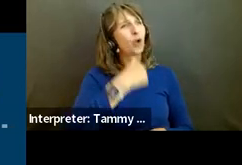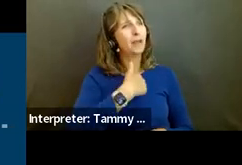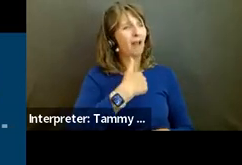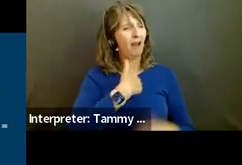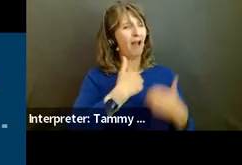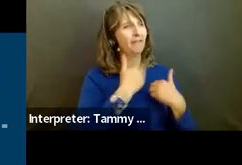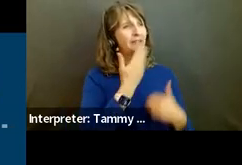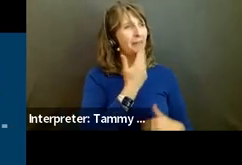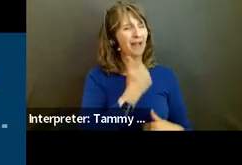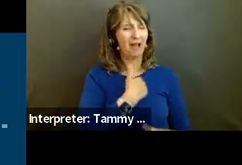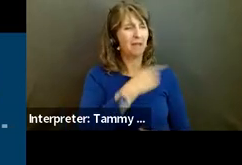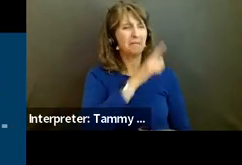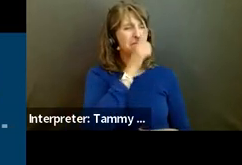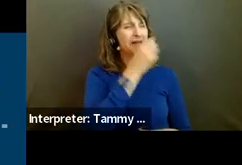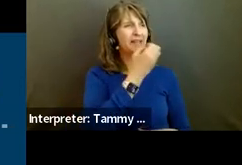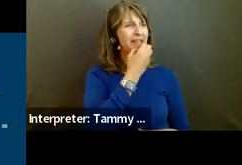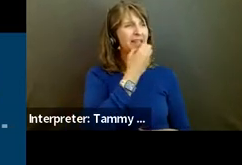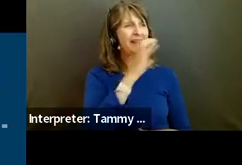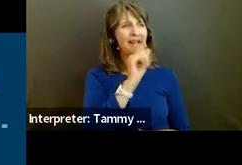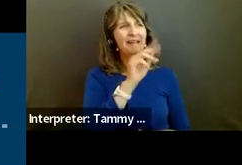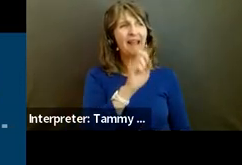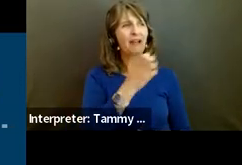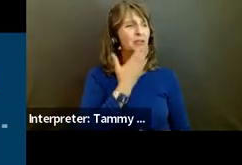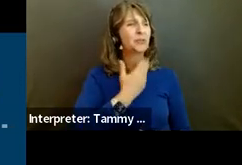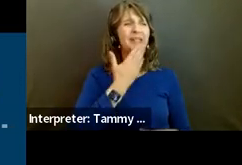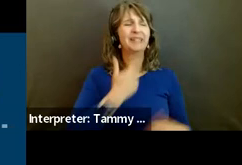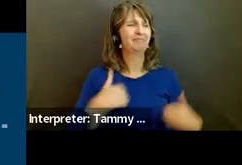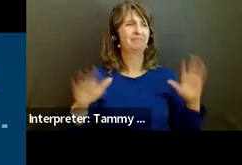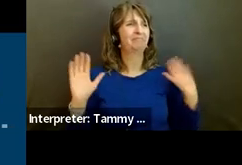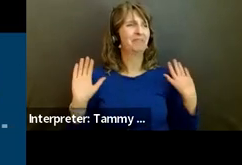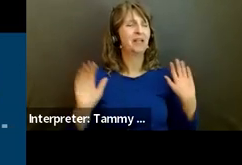So I don't really believe them. So I don't take my insulin.